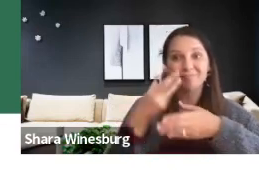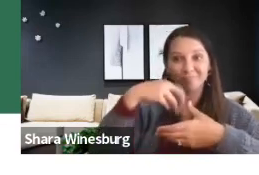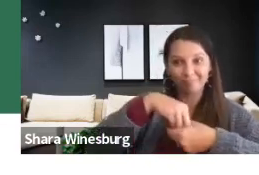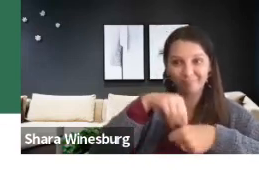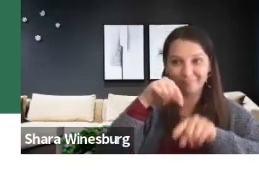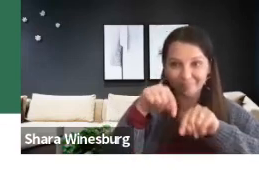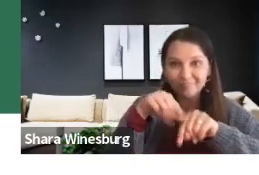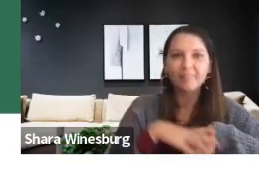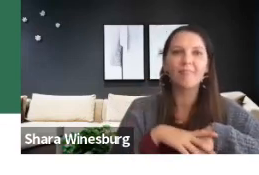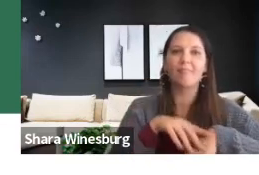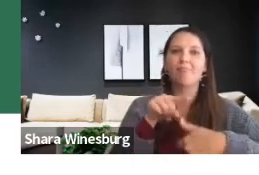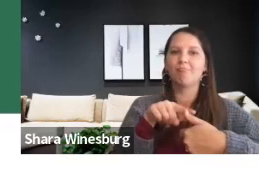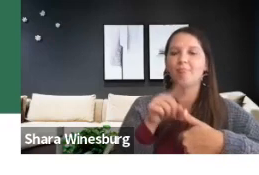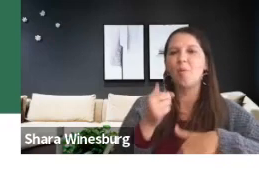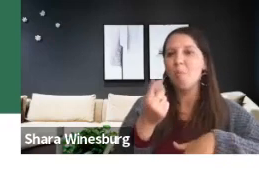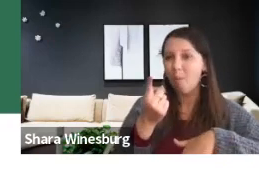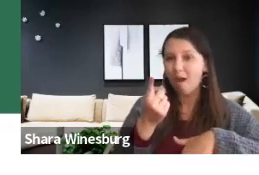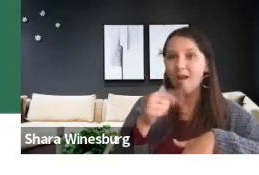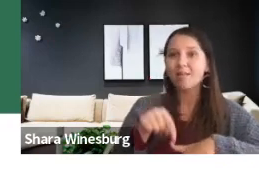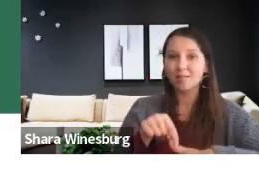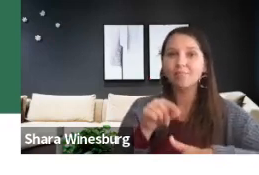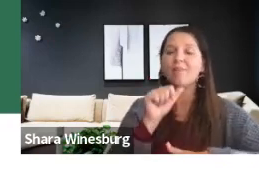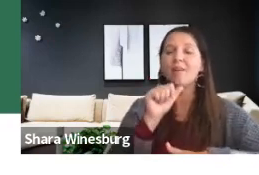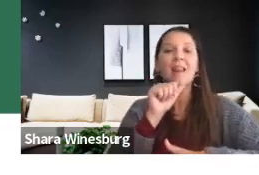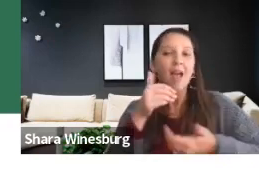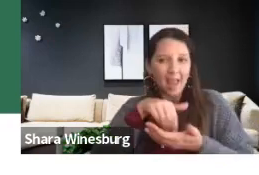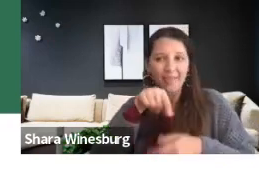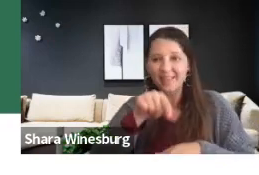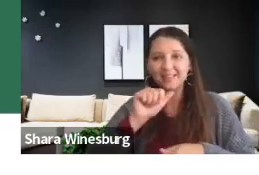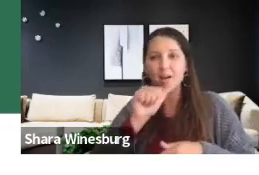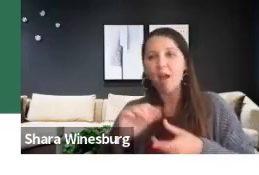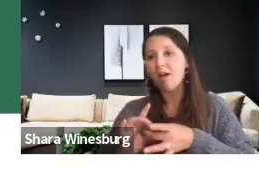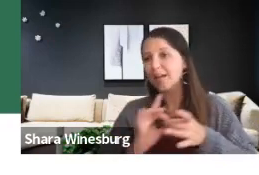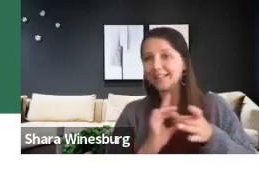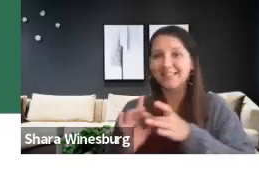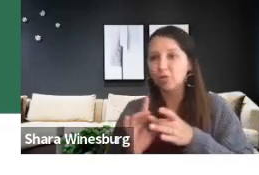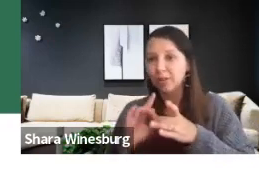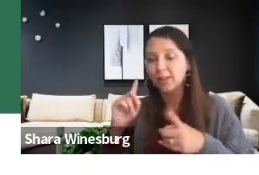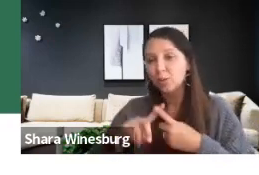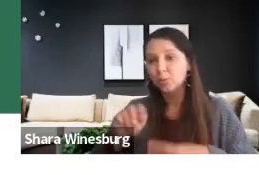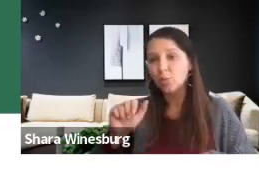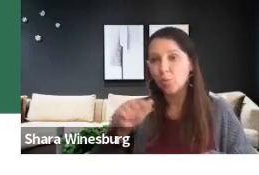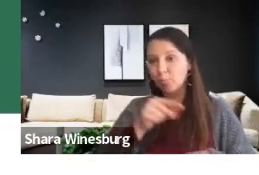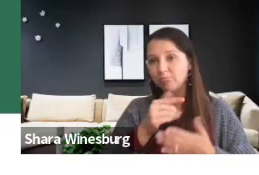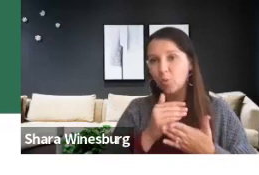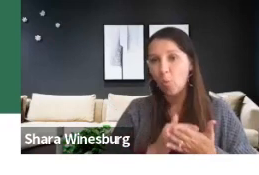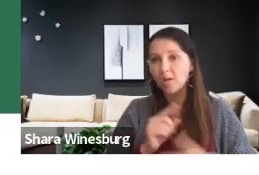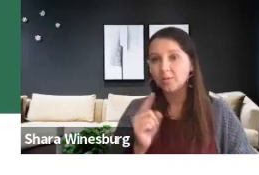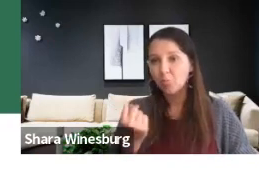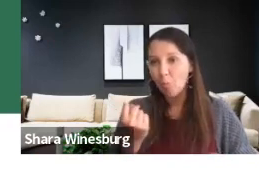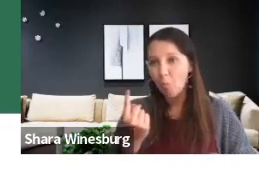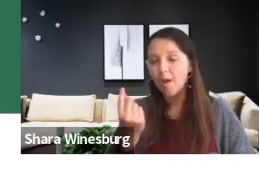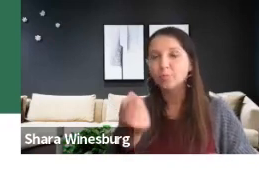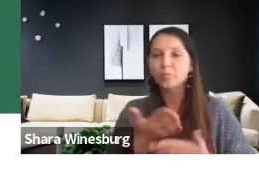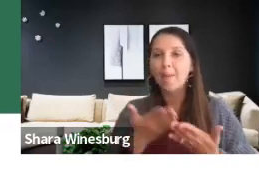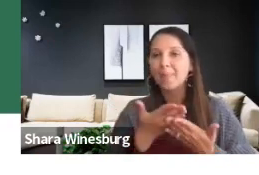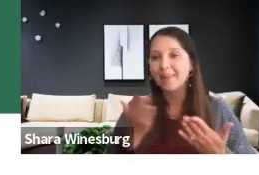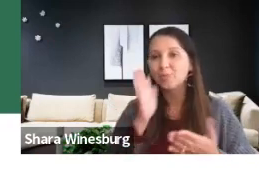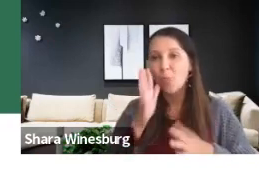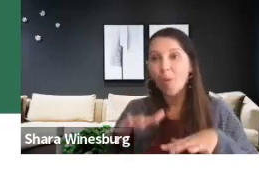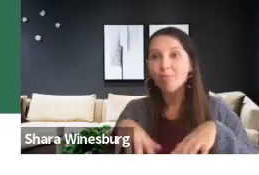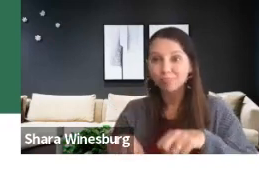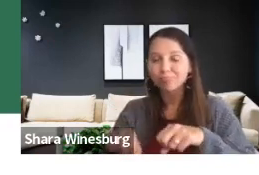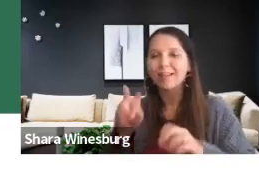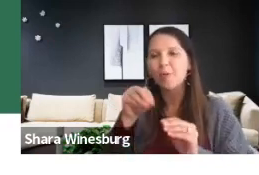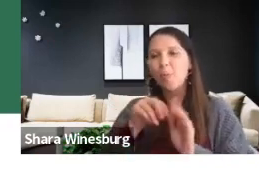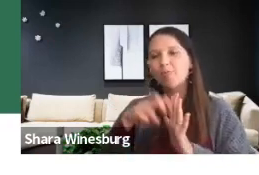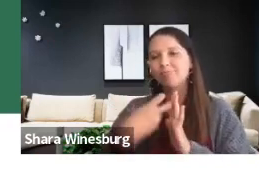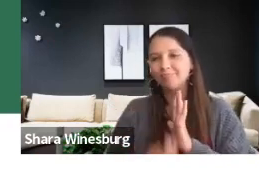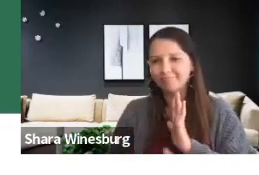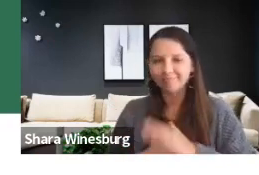13 modules included in this course. Both courses are asynchronous and ASL 2 is built off from ASL 1.